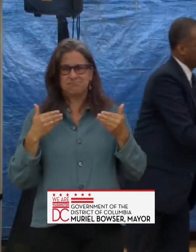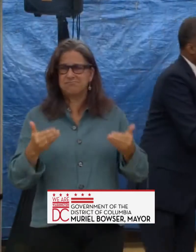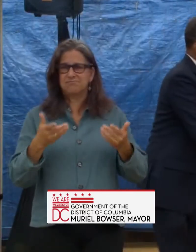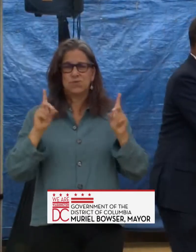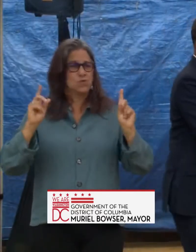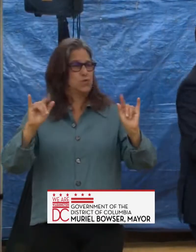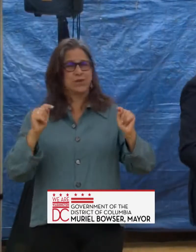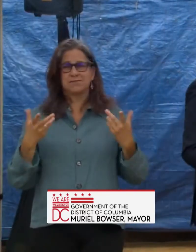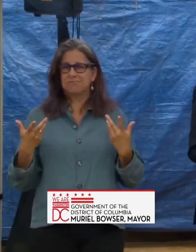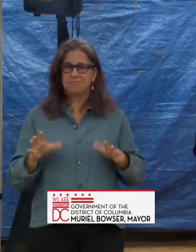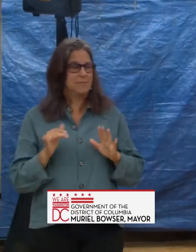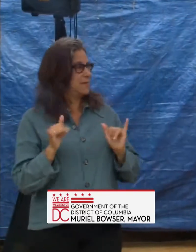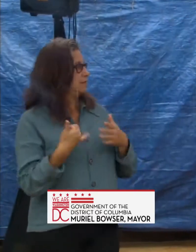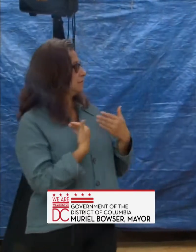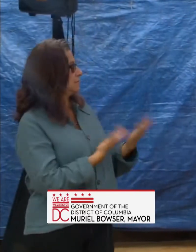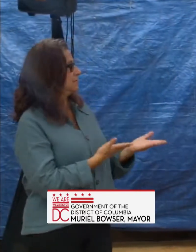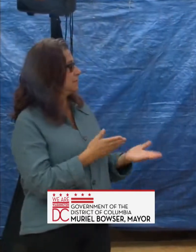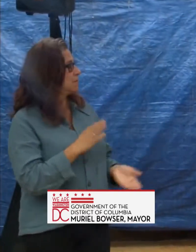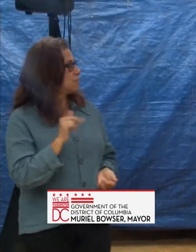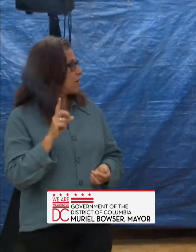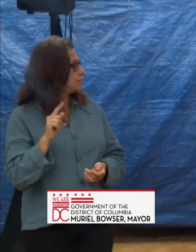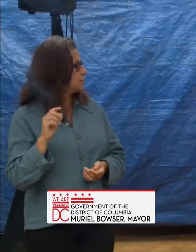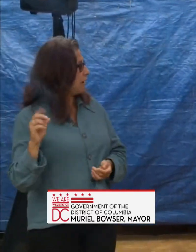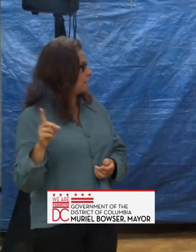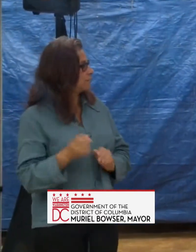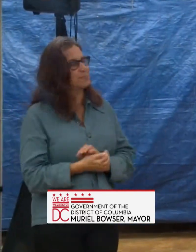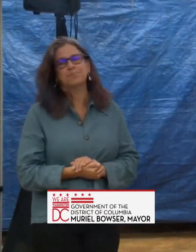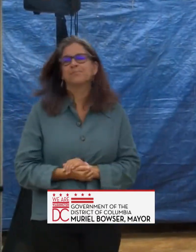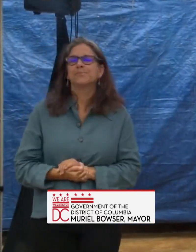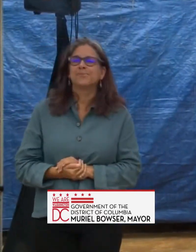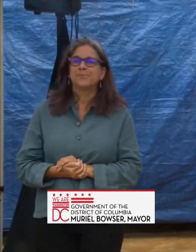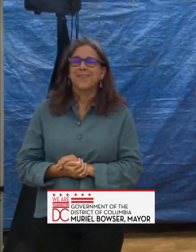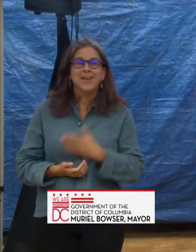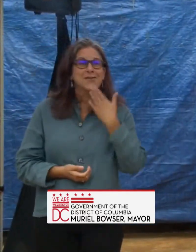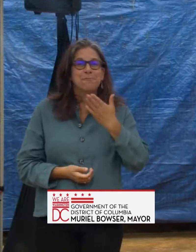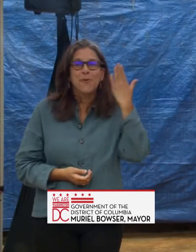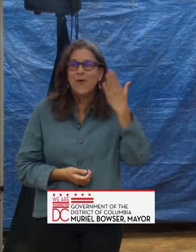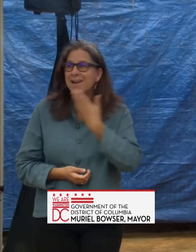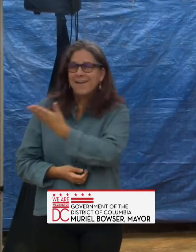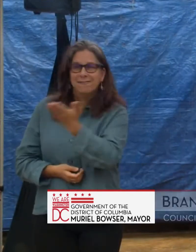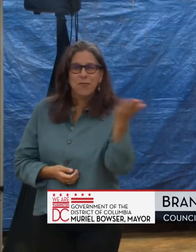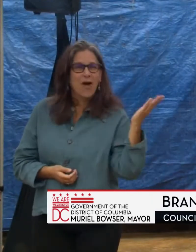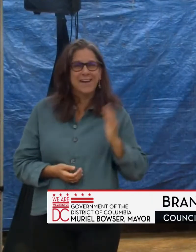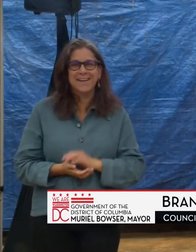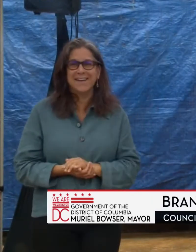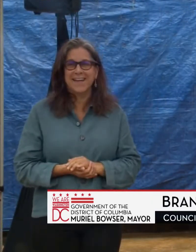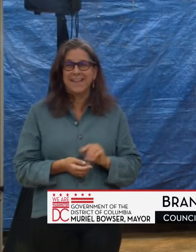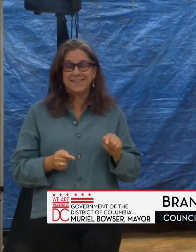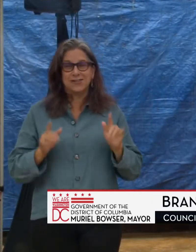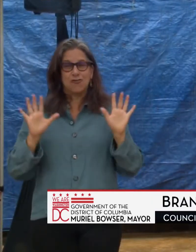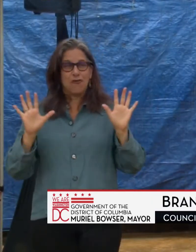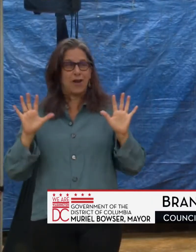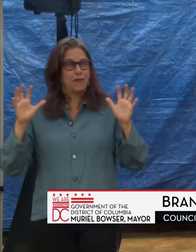WELL, GOOD MORNING, EVERYONE. THIS REALLY IS A GREAT AND RAINY DAY IN WARD 4.